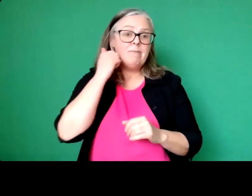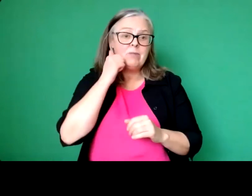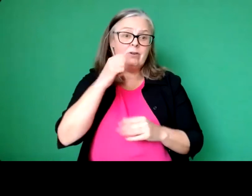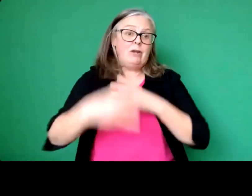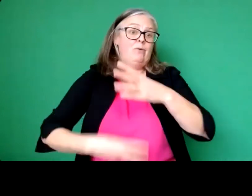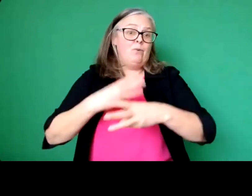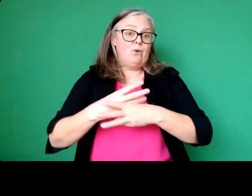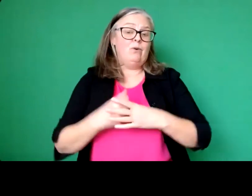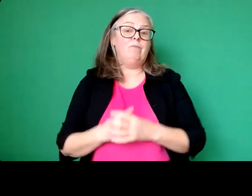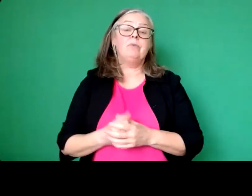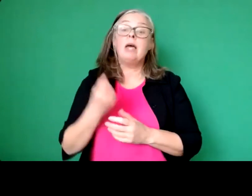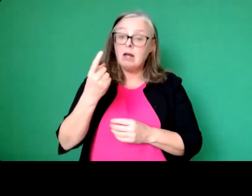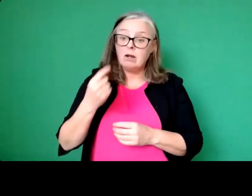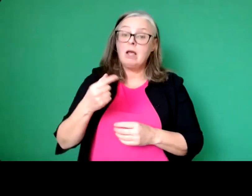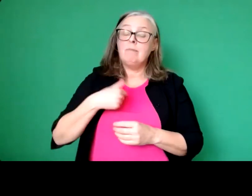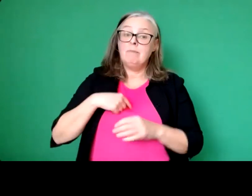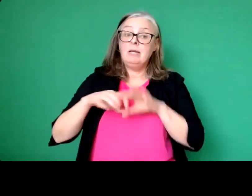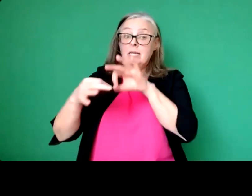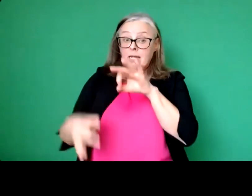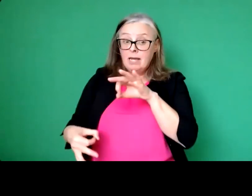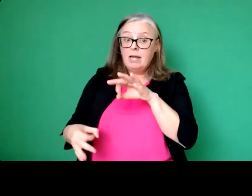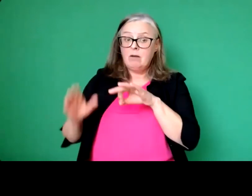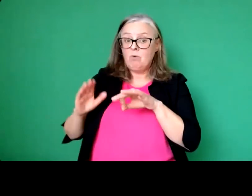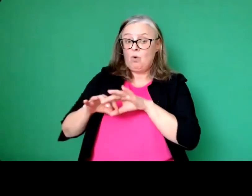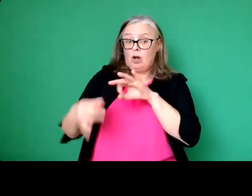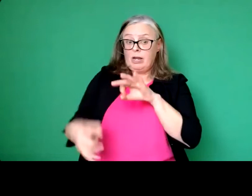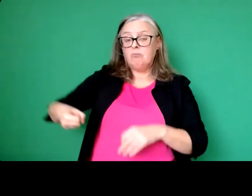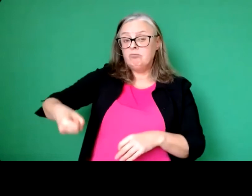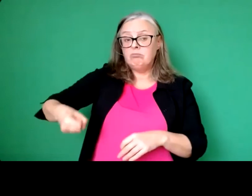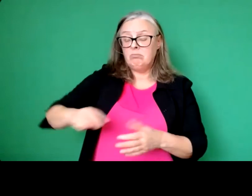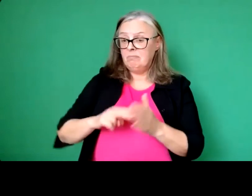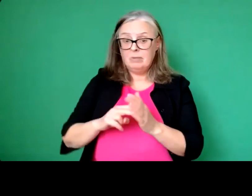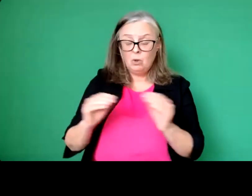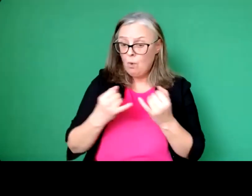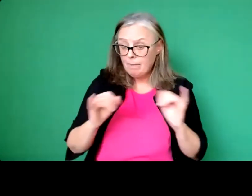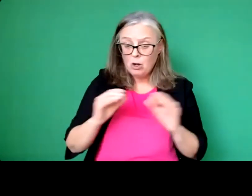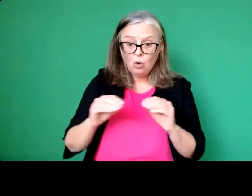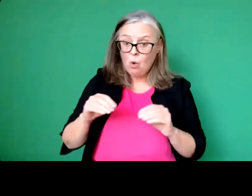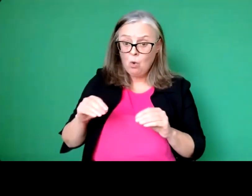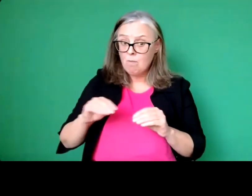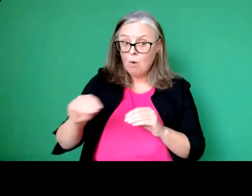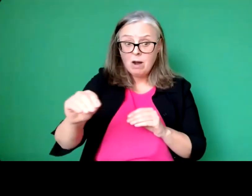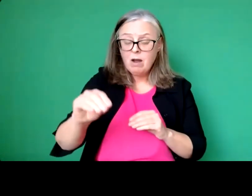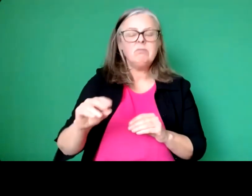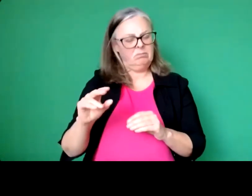as a cane user i wasn't mobile or independent and many people aren't aware that before you